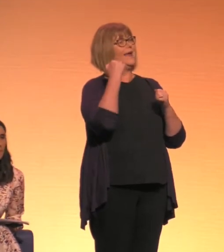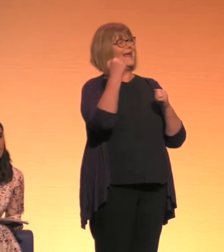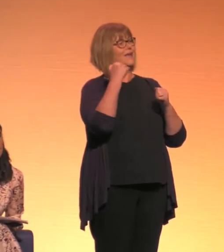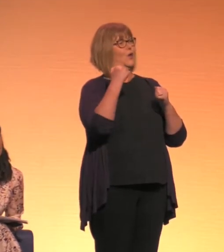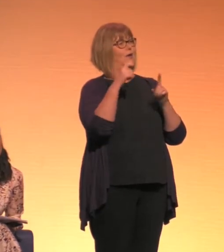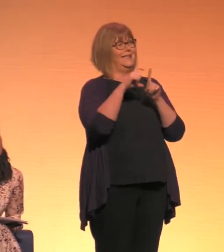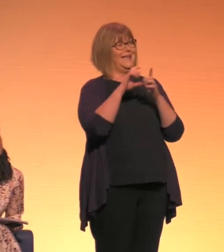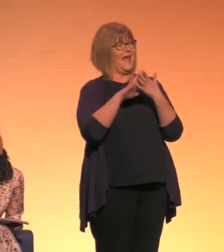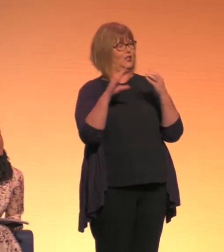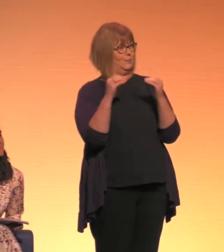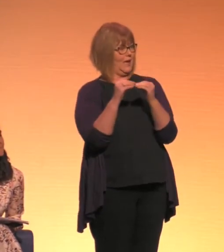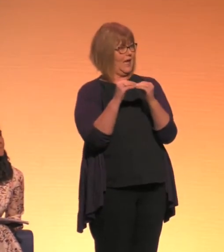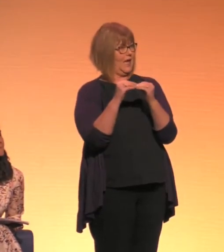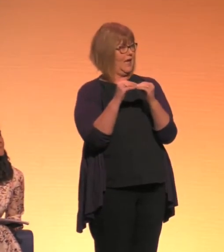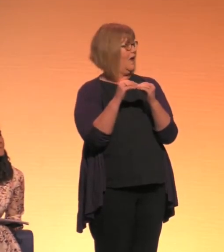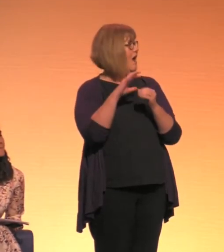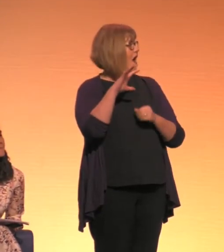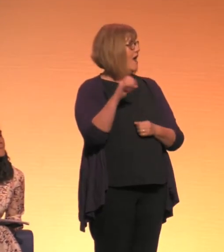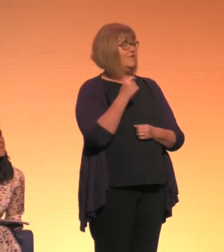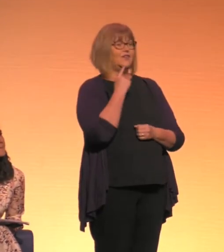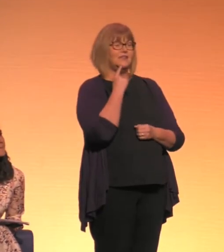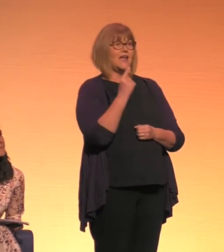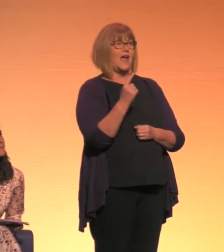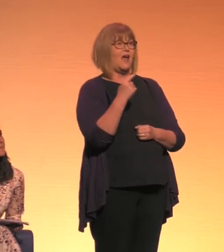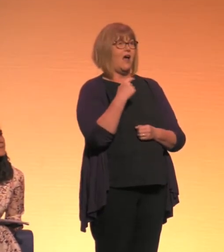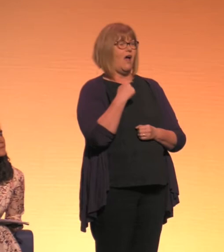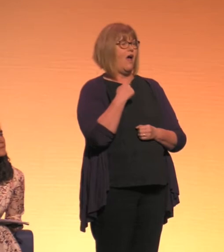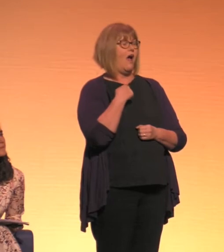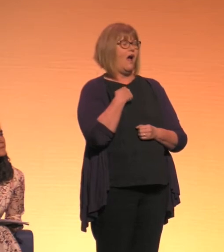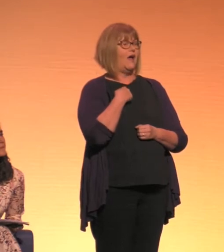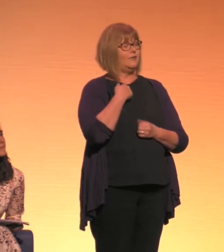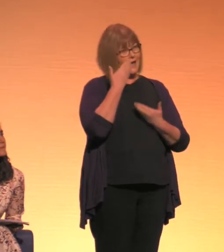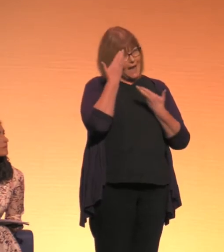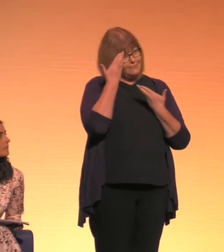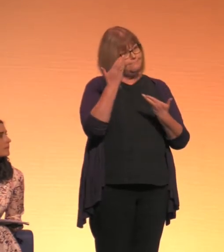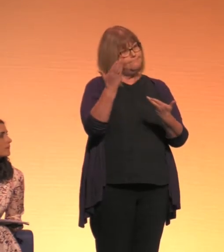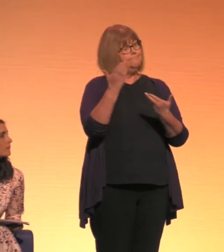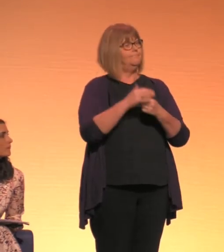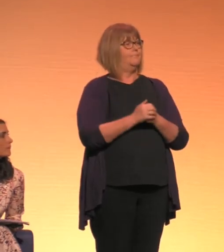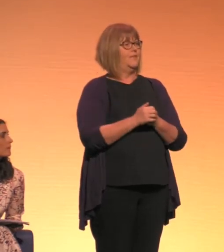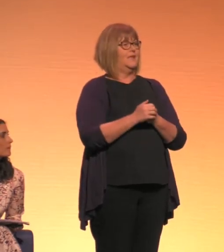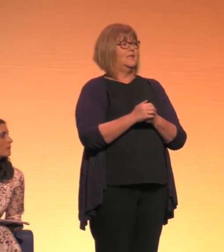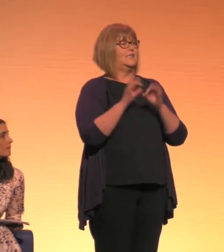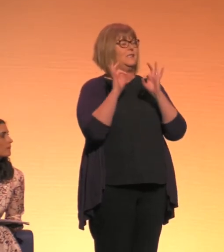And I have to say, I remain in great admiration of Karen, in particular the energy she brings